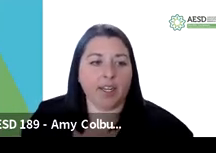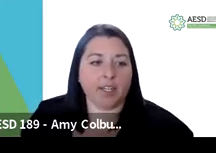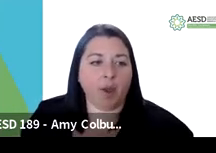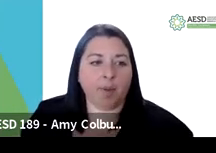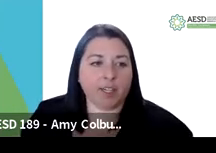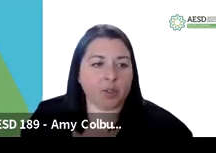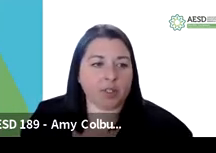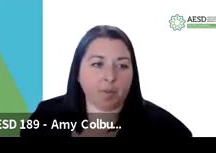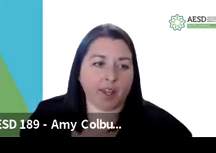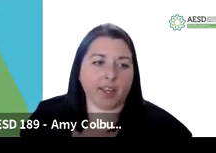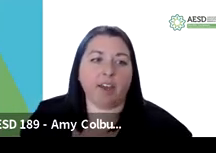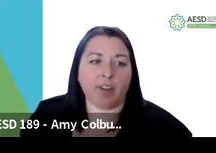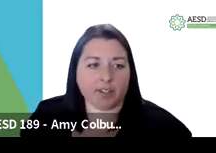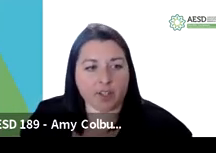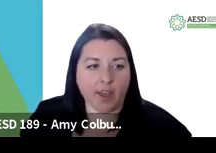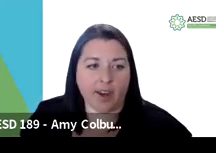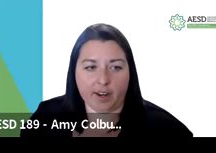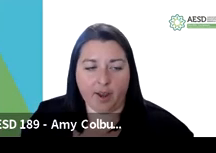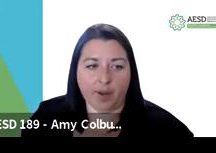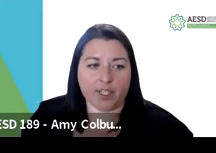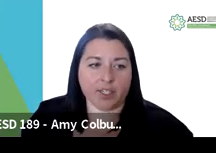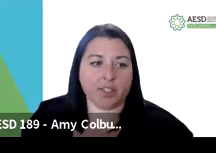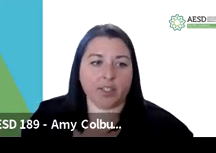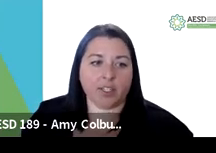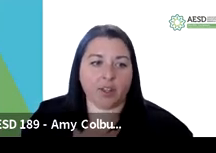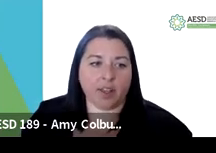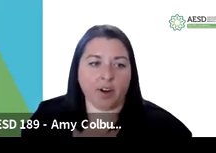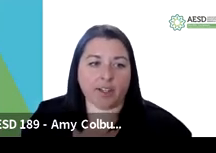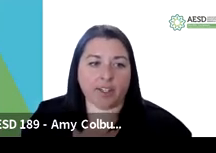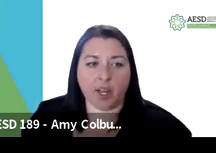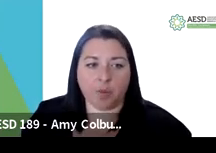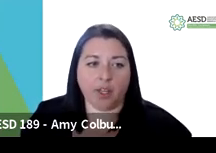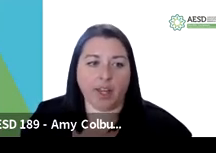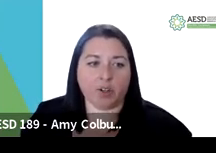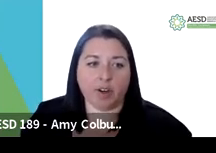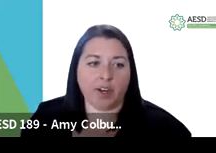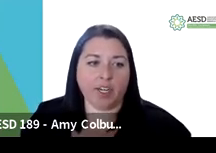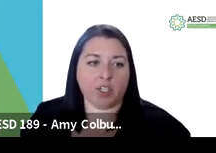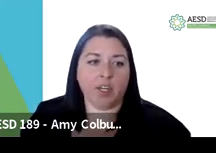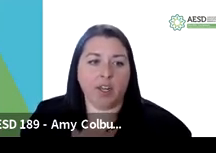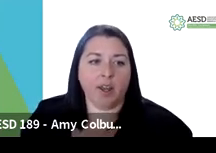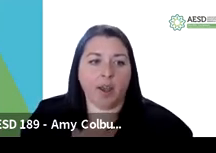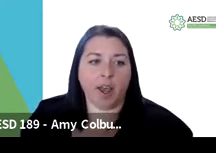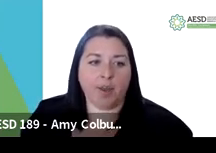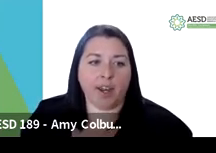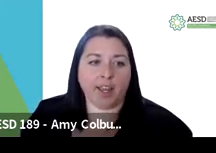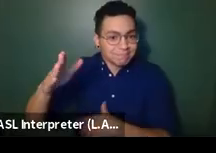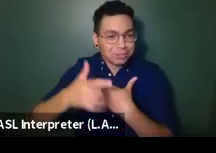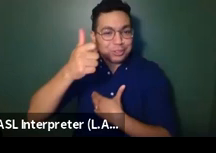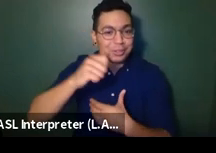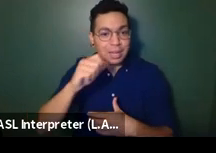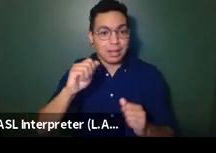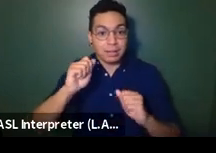ESD 189 - Amy Colburn: So I might choose something like seven so that I just, just so that they're not staying up really late trying to finish and then I can change the point value.